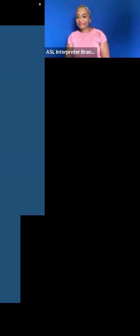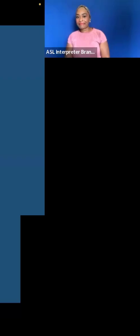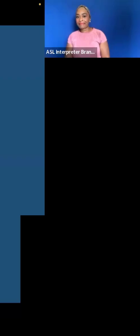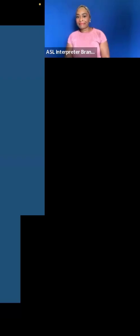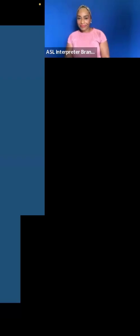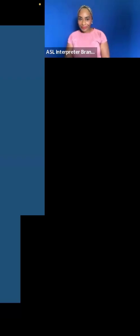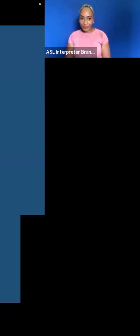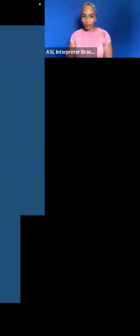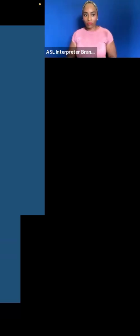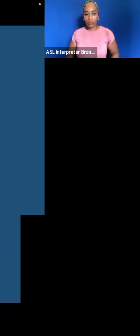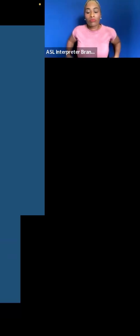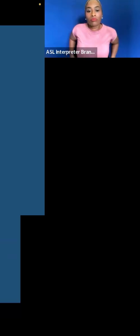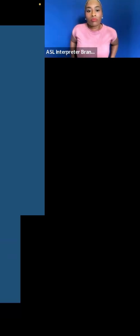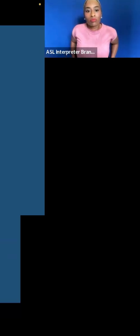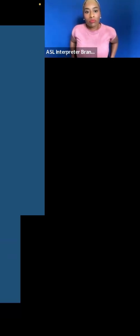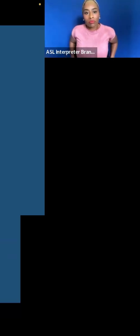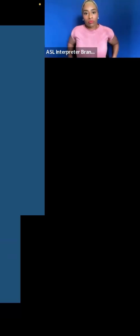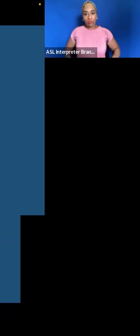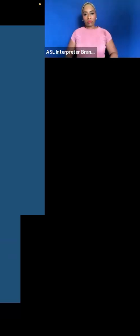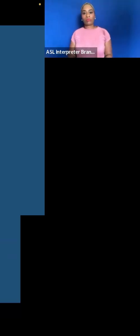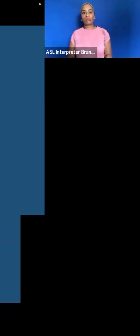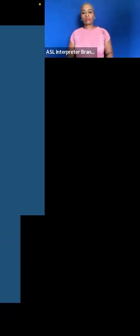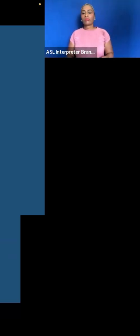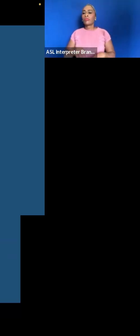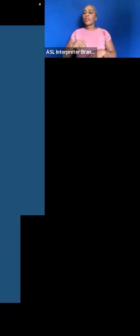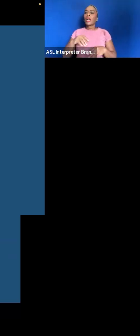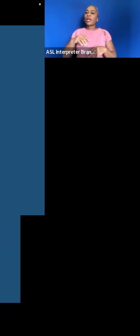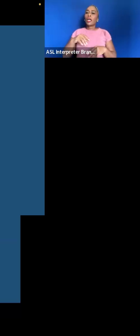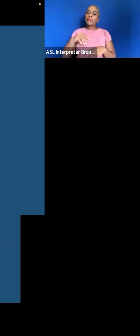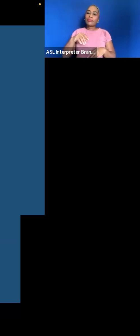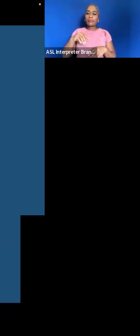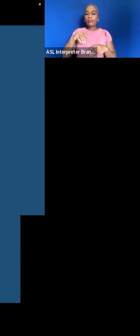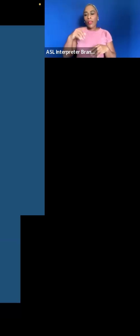give you permission to use professional judgment. And it's really not even me giving that permission.